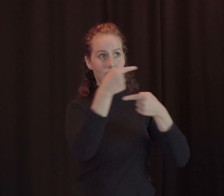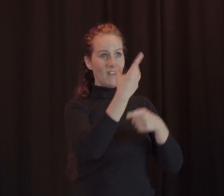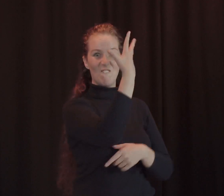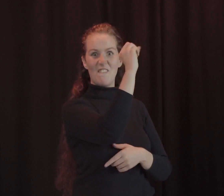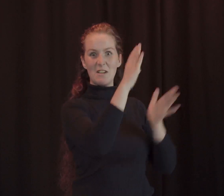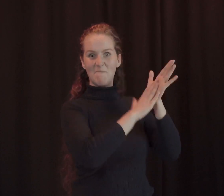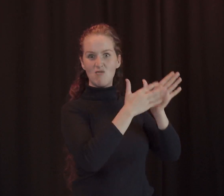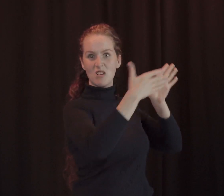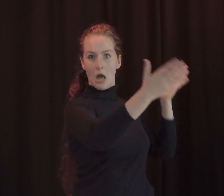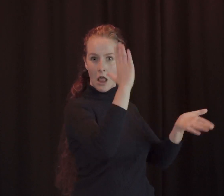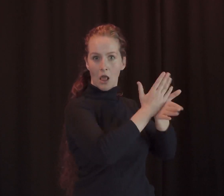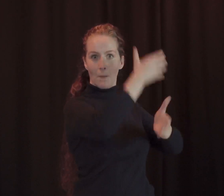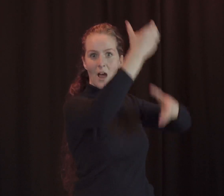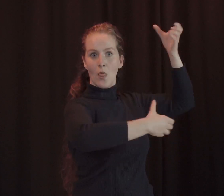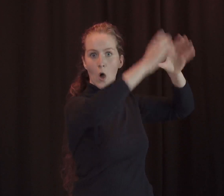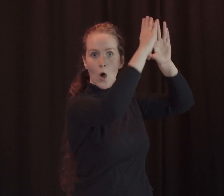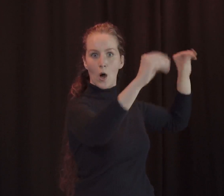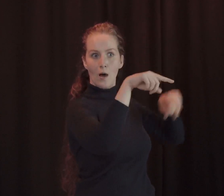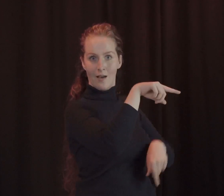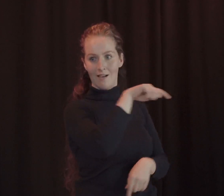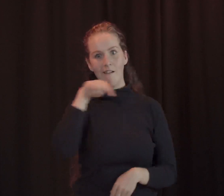represents 50 metres of the original.